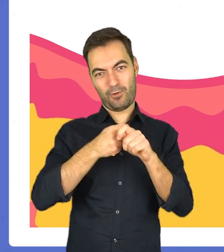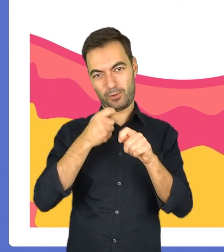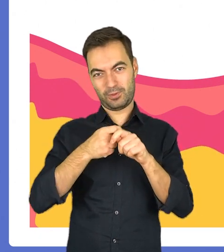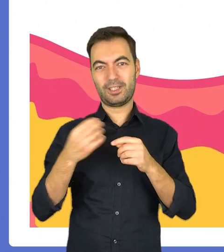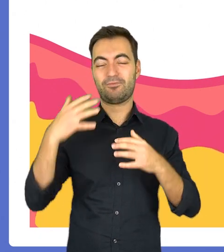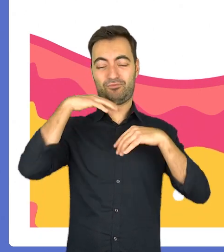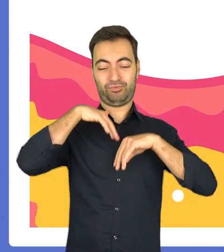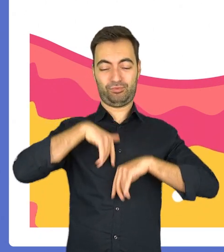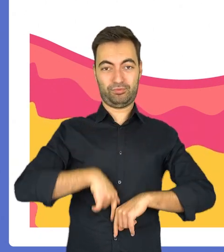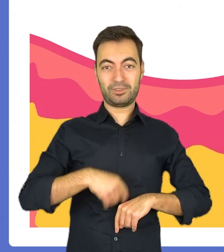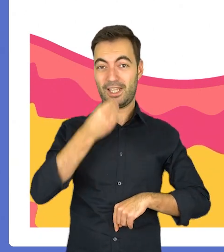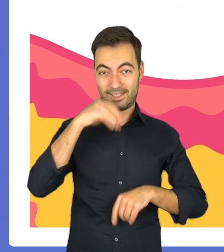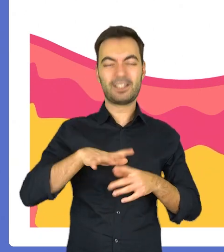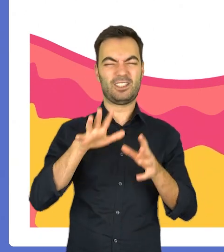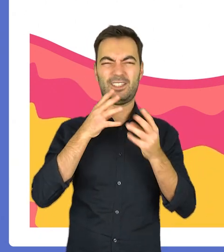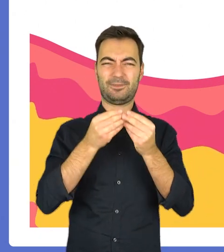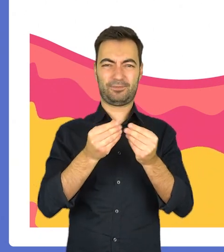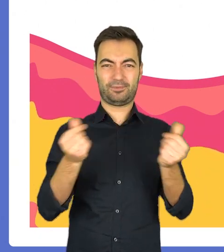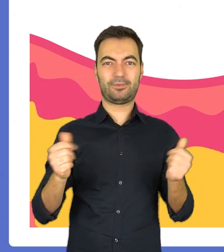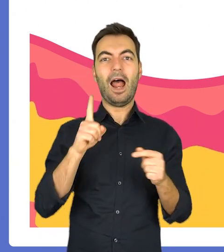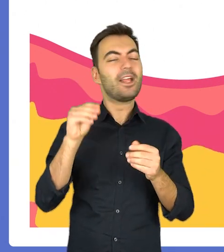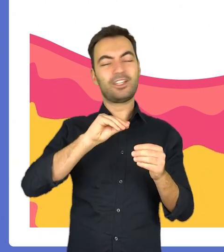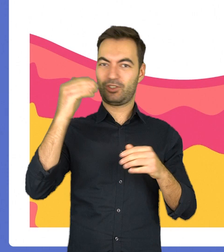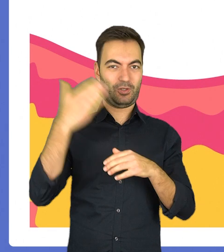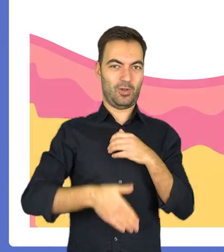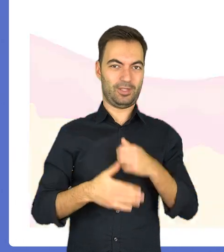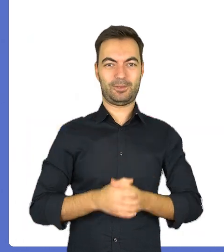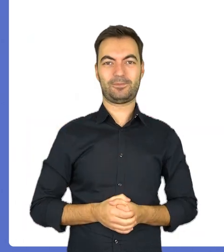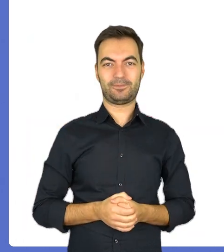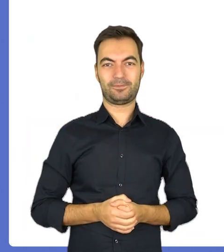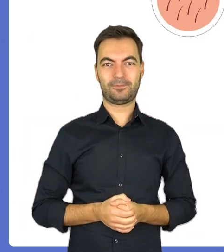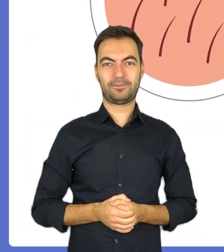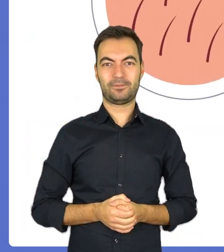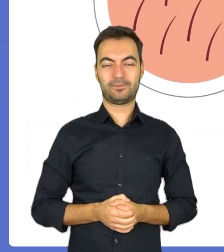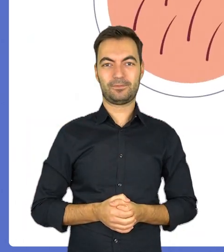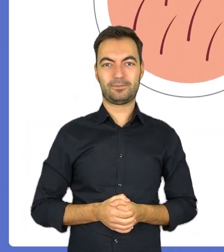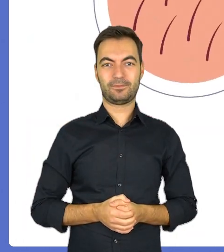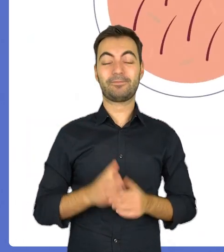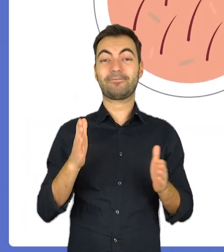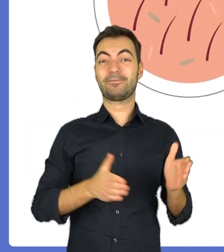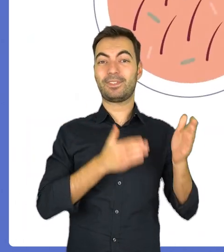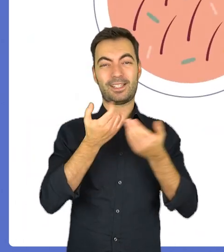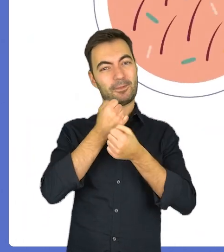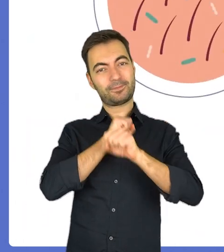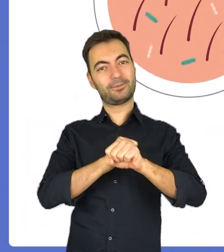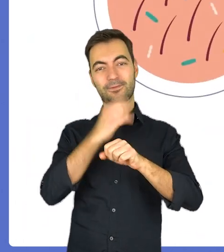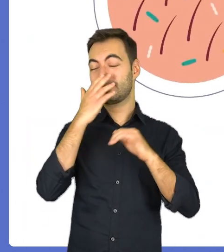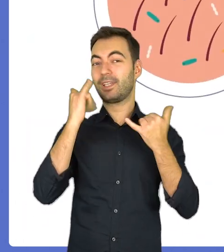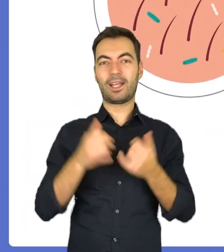to us along with food. But these are still not all the lines of defense. Another protection is bacteria.